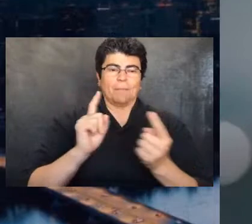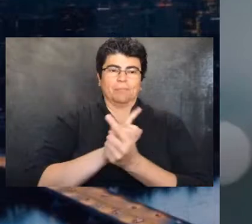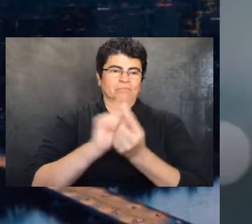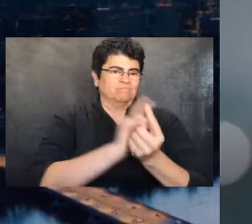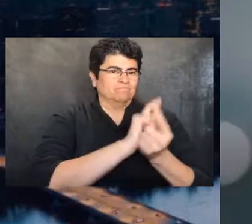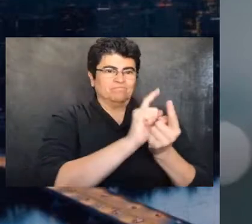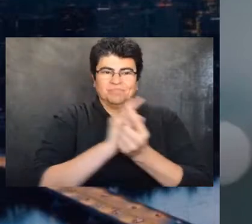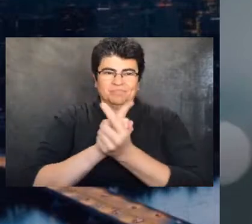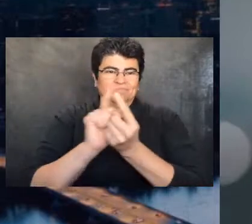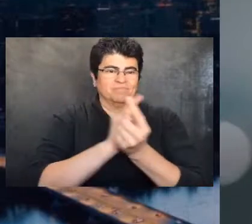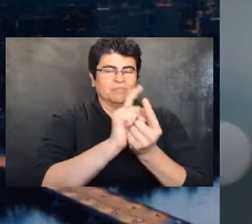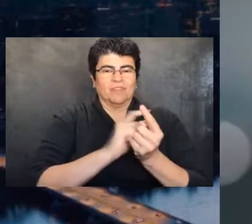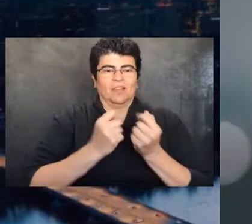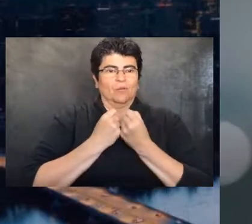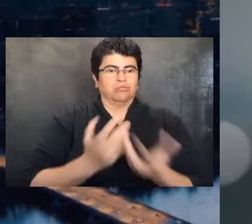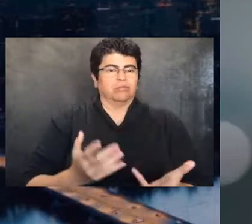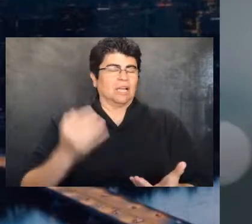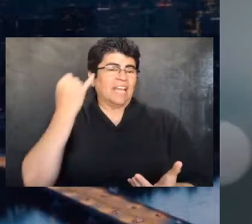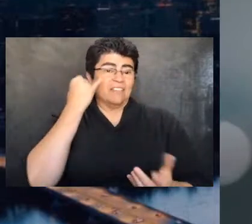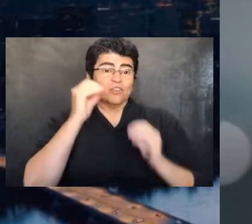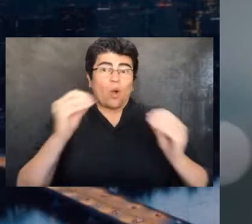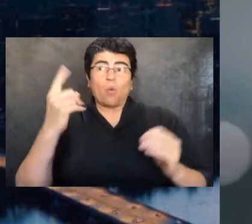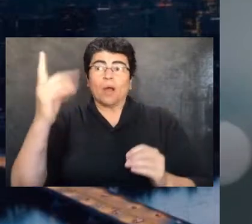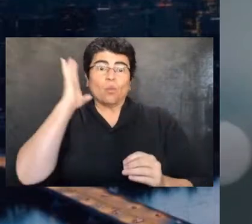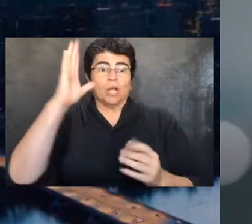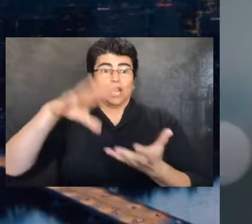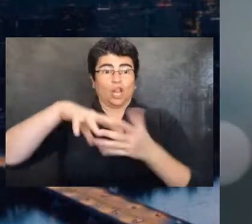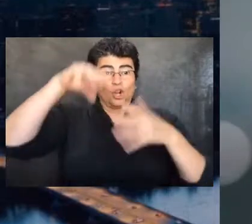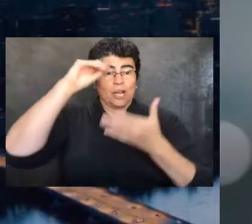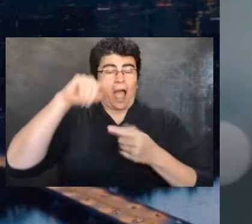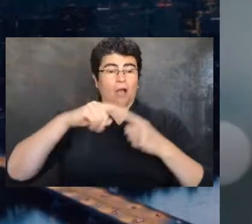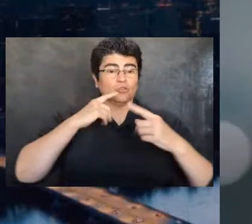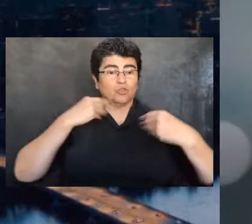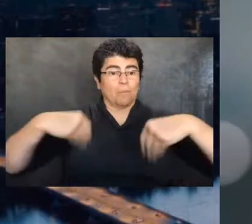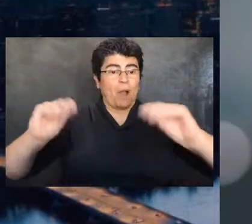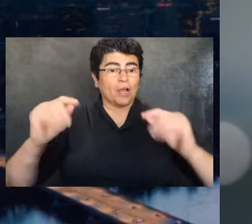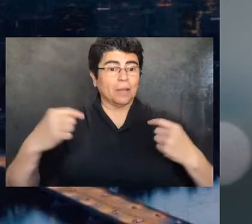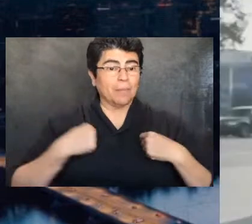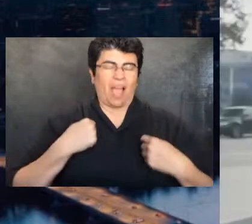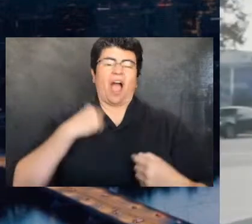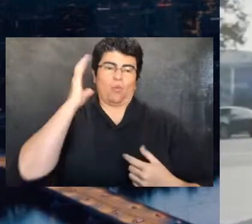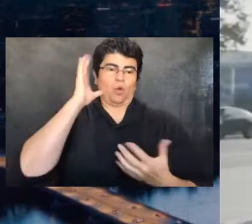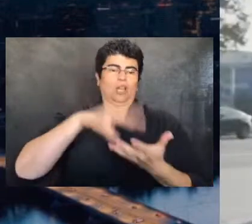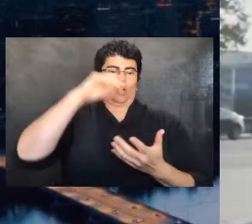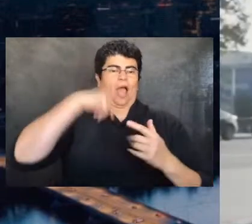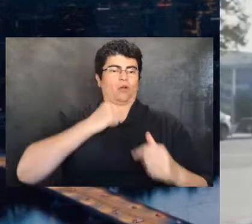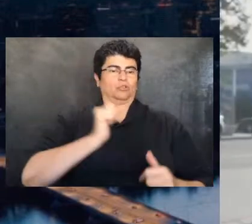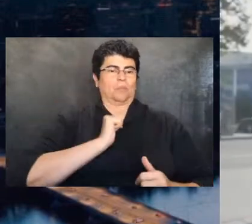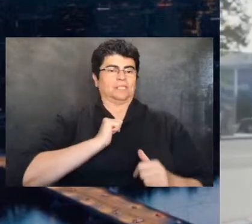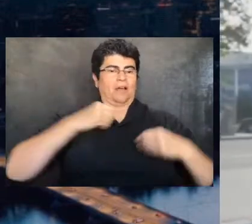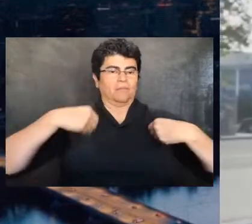I said, "If no one is gonna learn how to market me, "I'm gonna learn how to market myself." More people started following my blog,